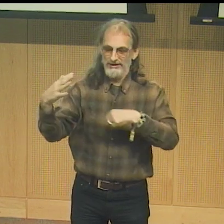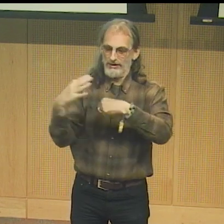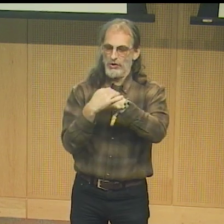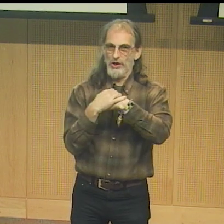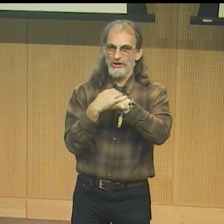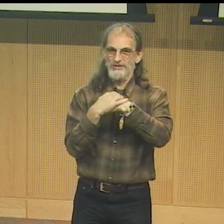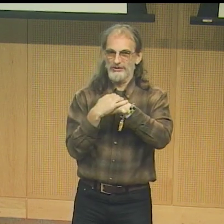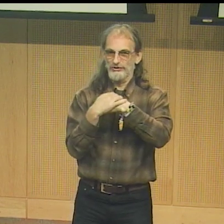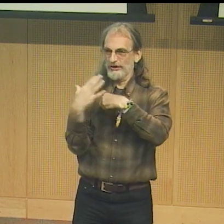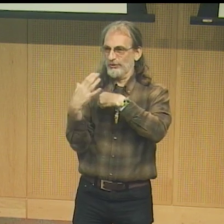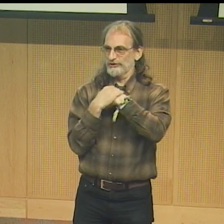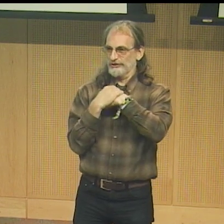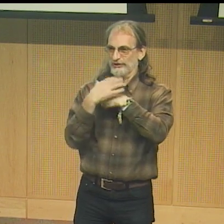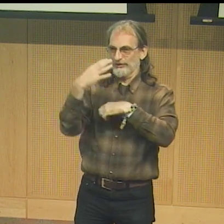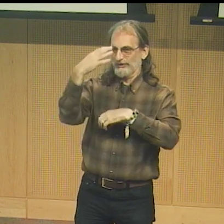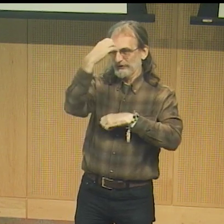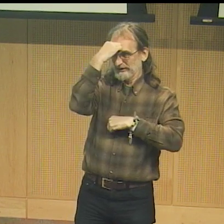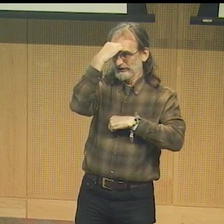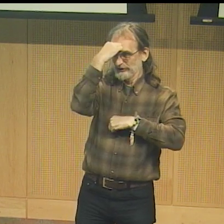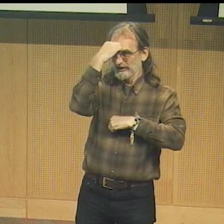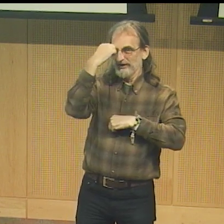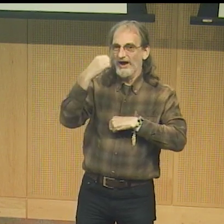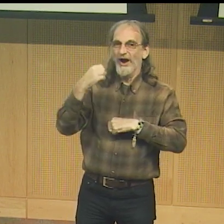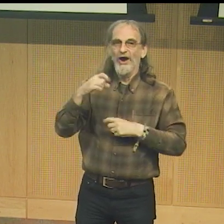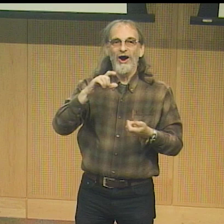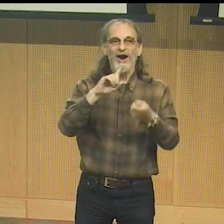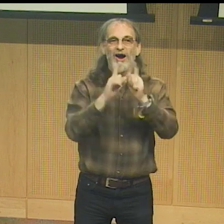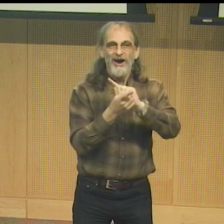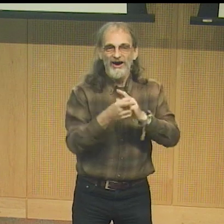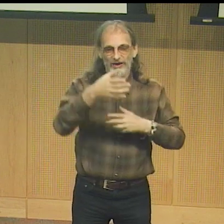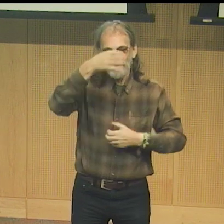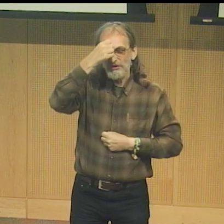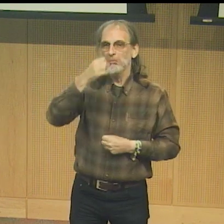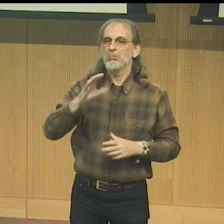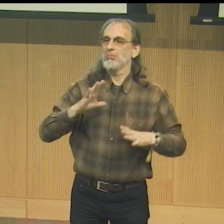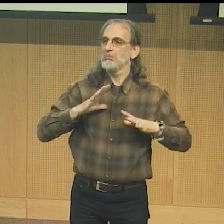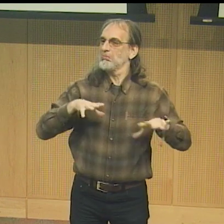taken over and usurped in both our mind and body.